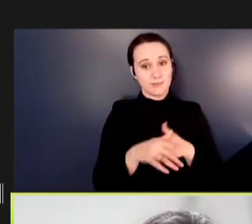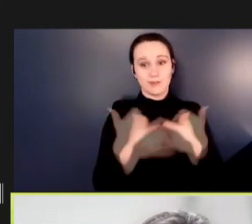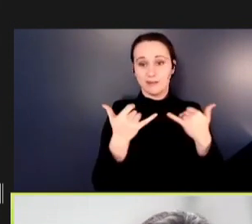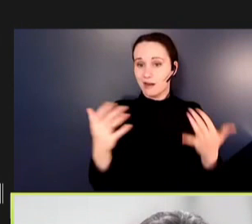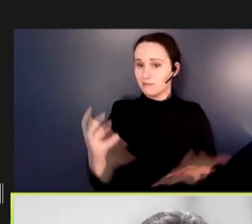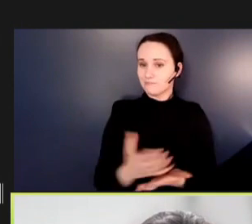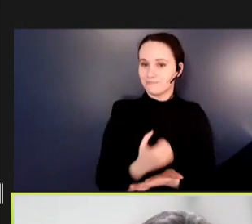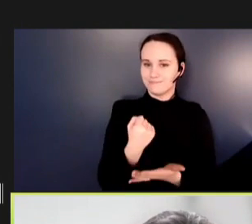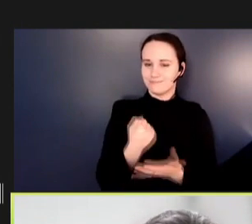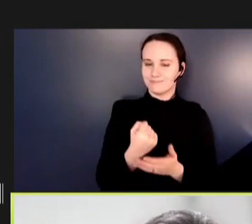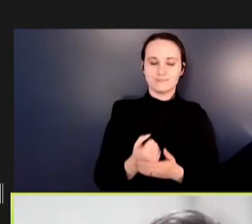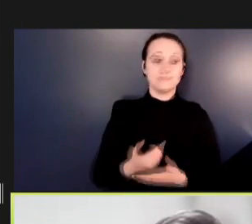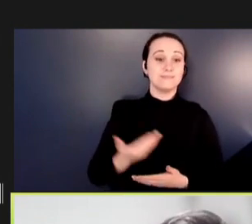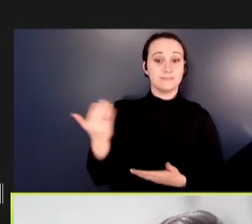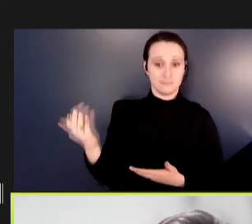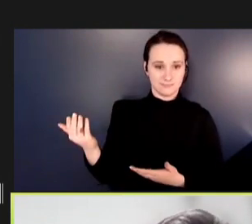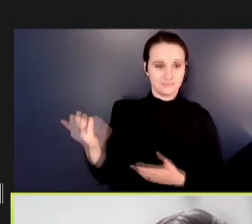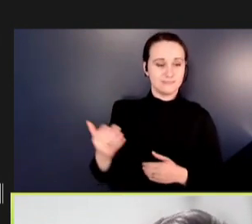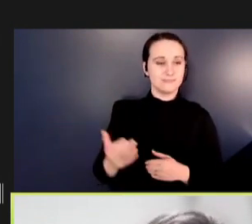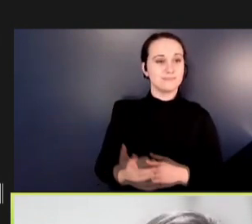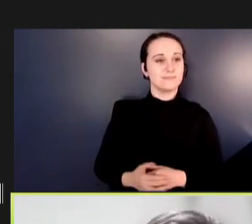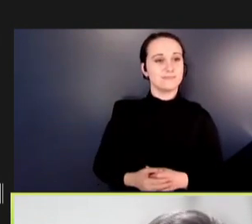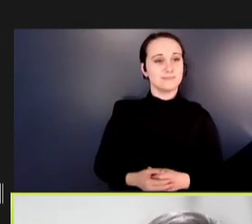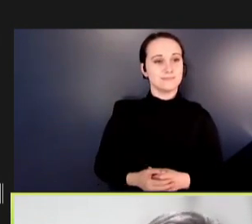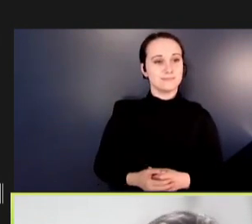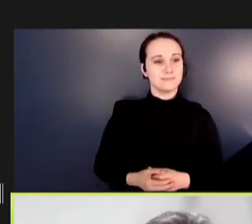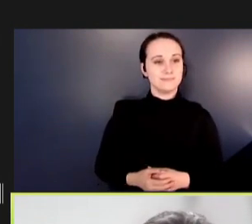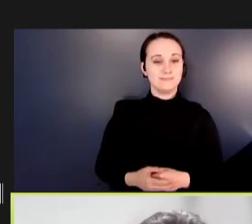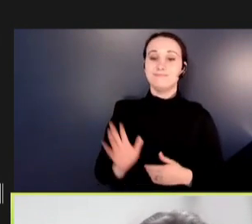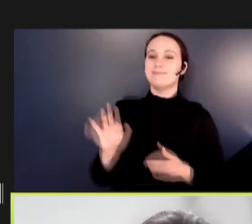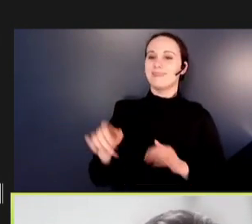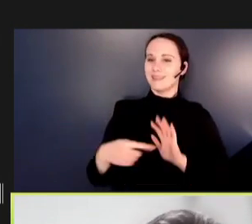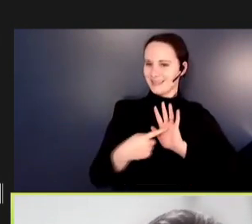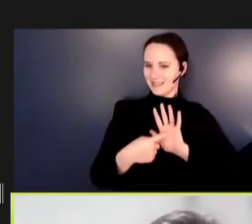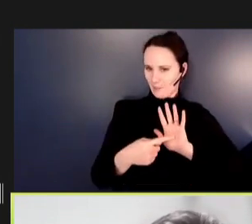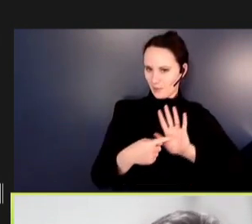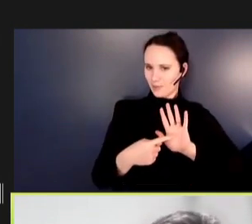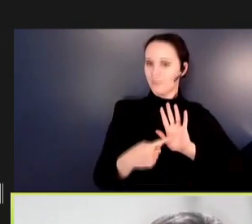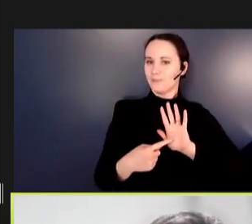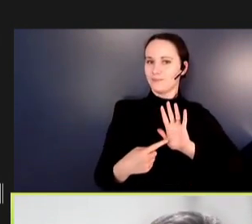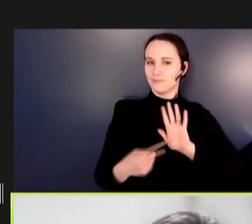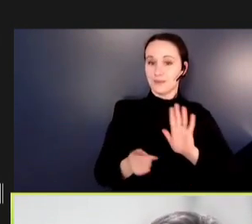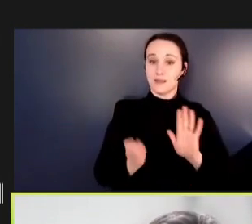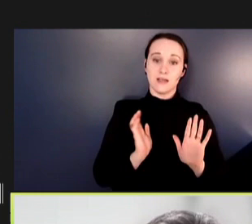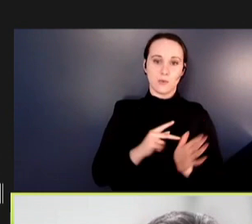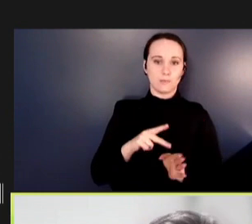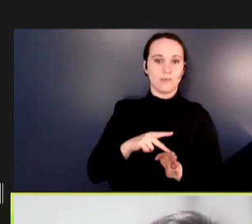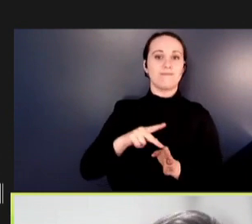The next slide is an example of that. As I was telling you about our professional organizations.